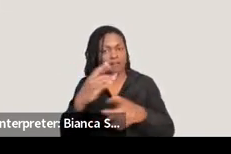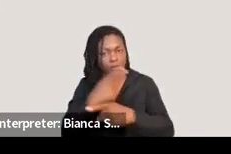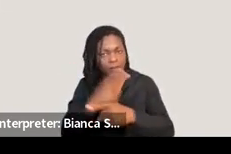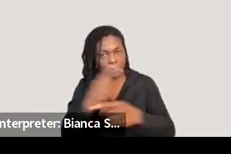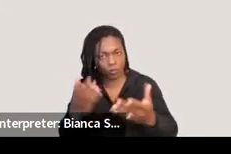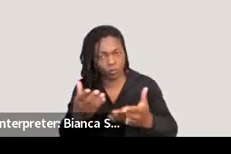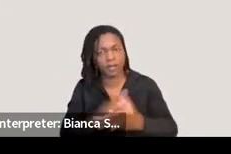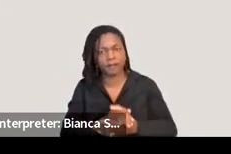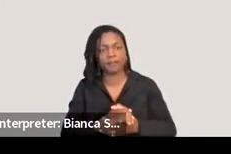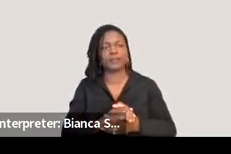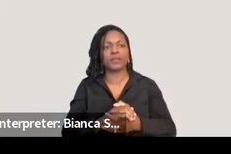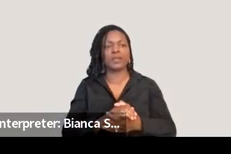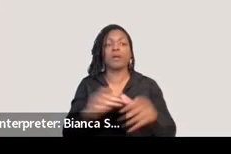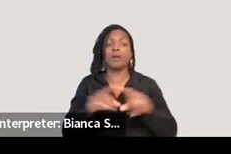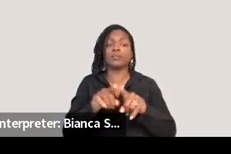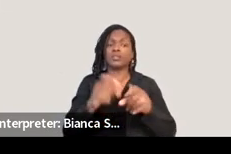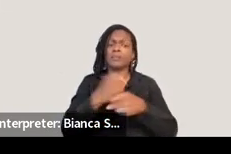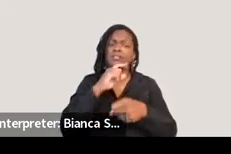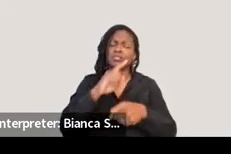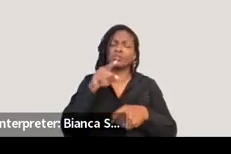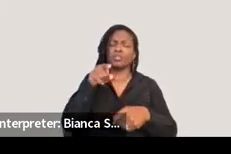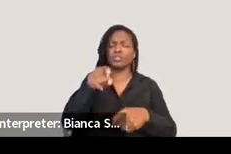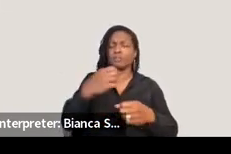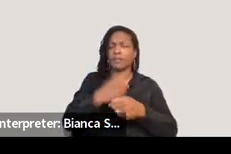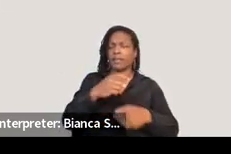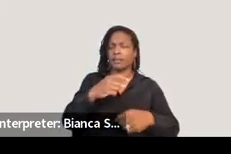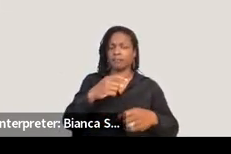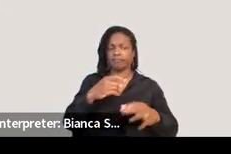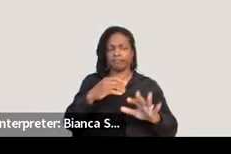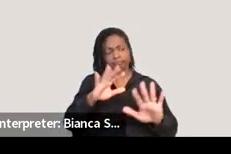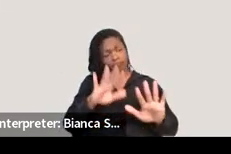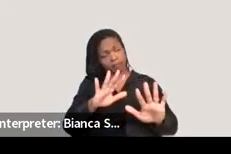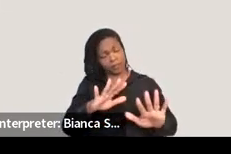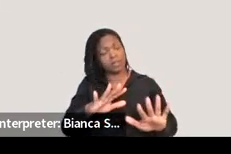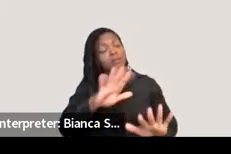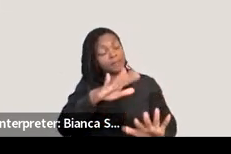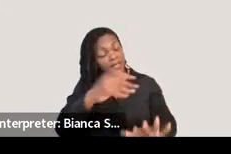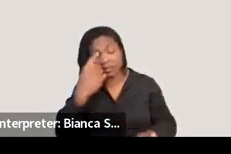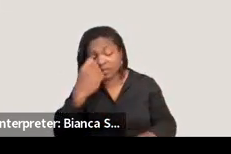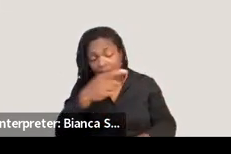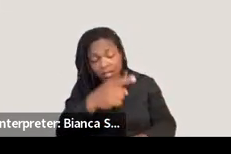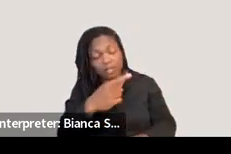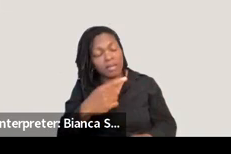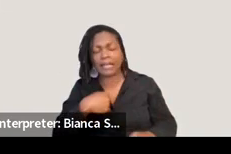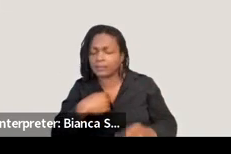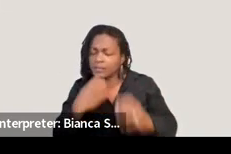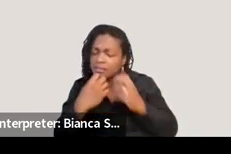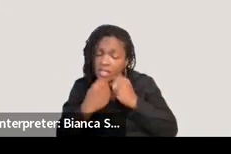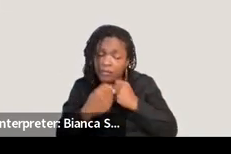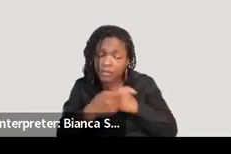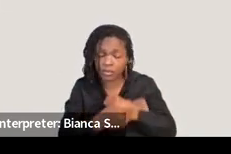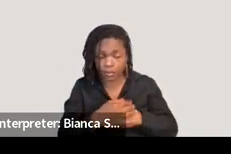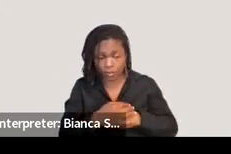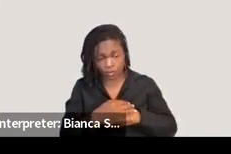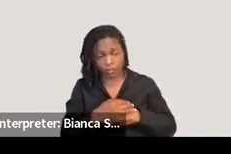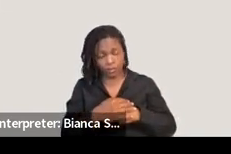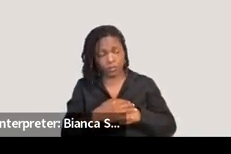We want them to know that you hear them. And also if you can educate yourself on calming strategies and be able to do that.